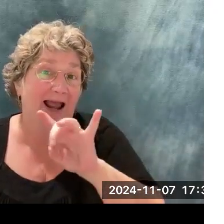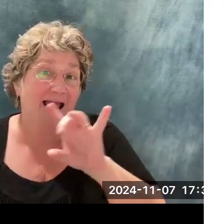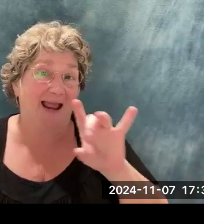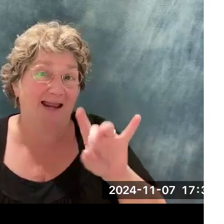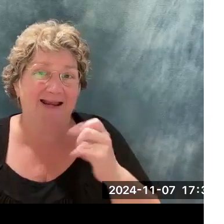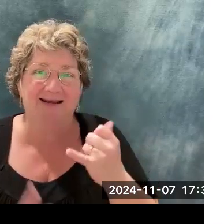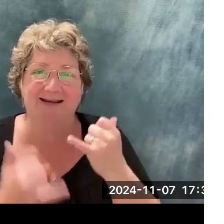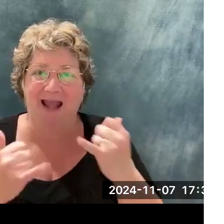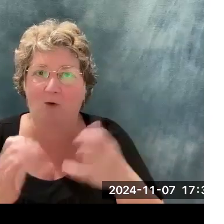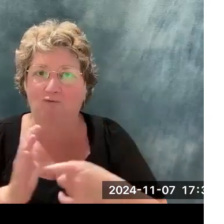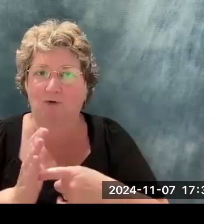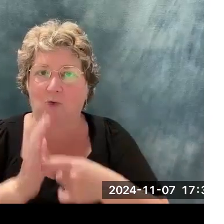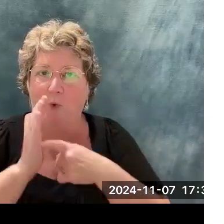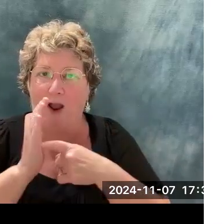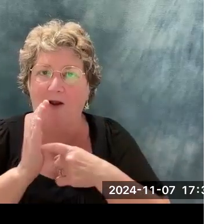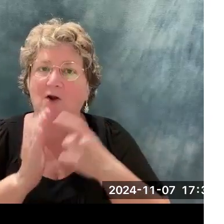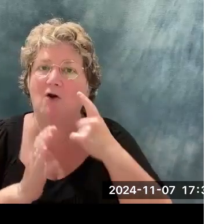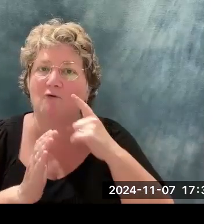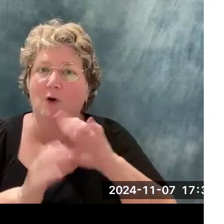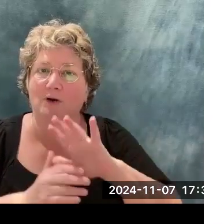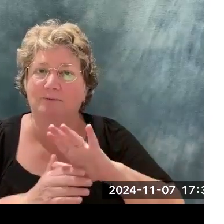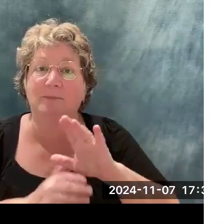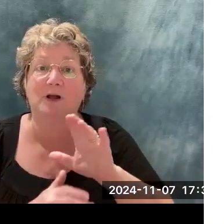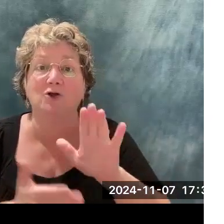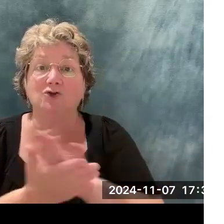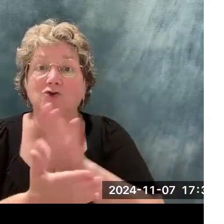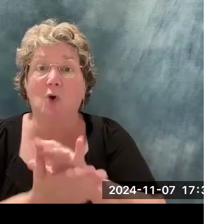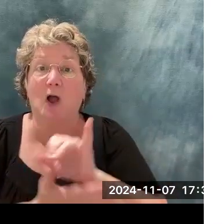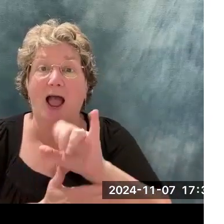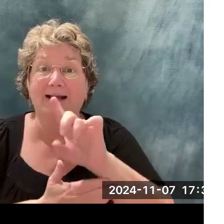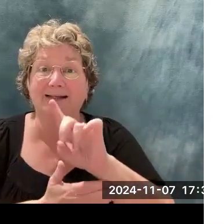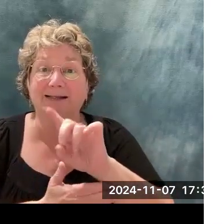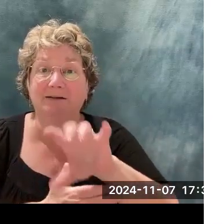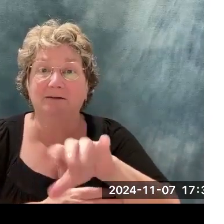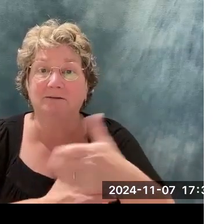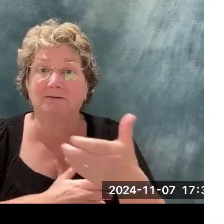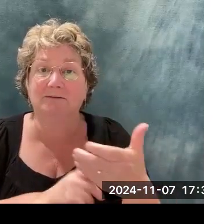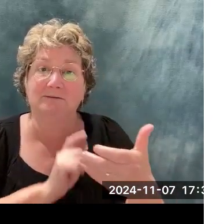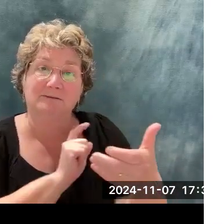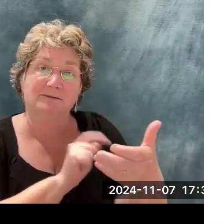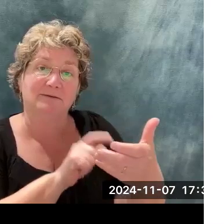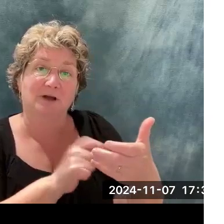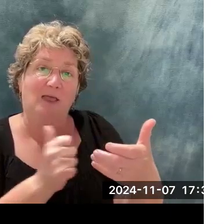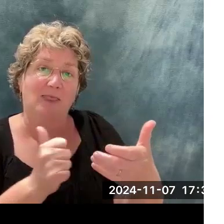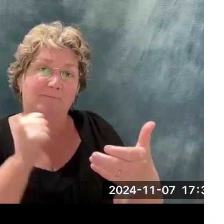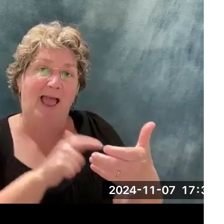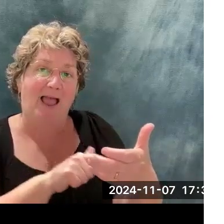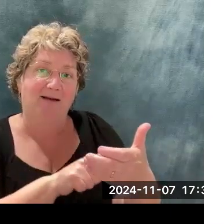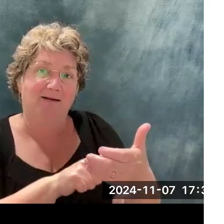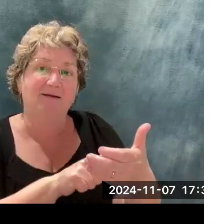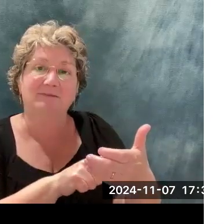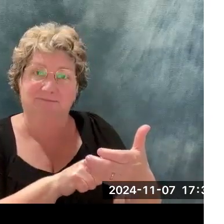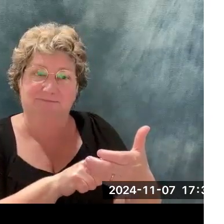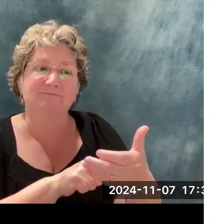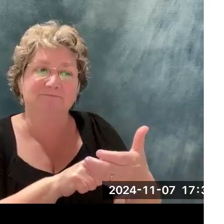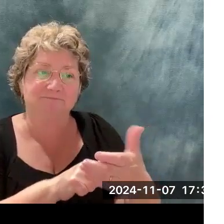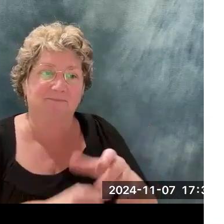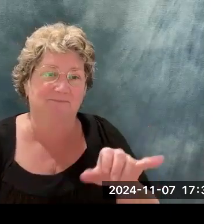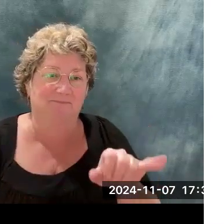on the back of school IDs, so these are some examples of school IDs that have some information about 988.